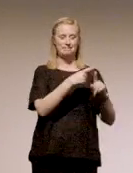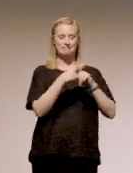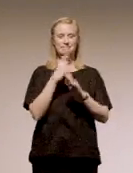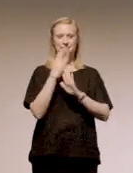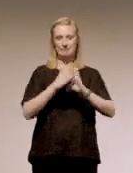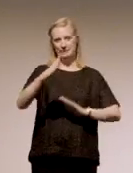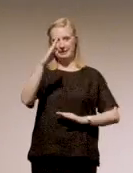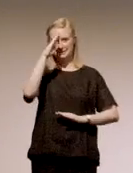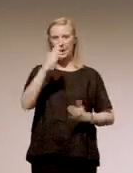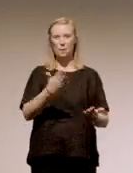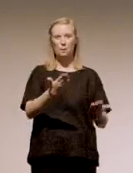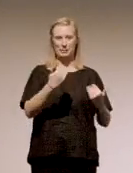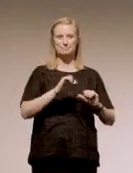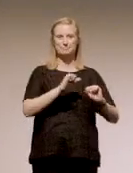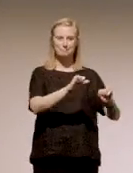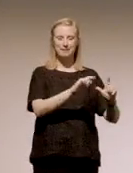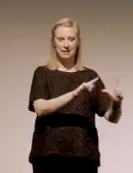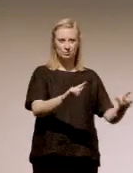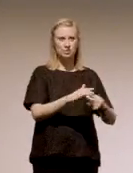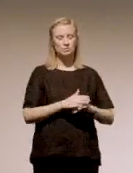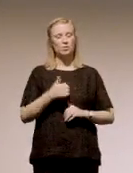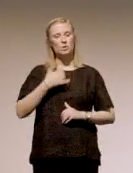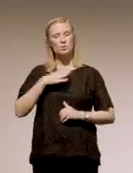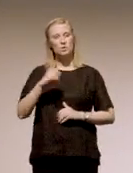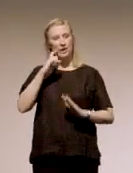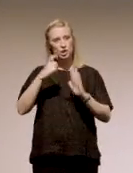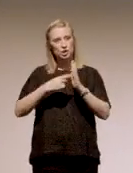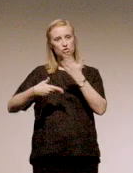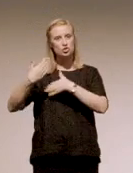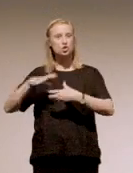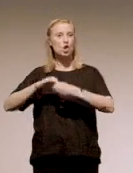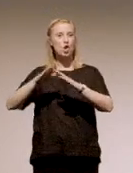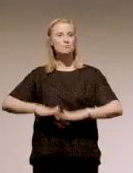And we'd just like to acknowledge the traditional owners and the leaders past, present, and emerging.